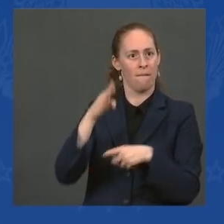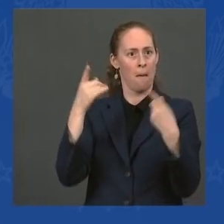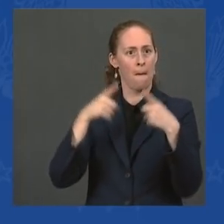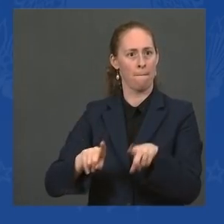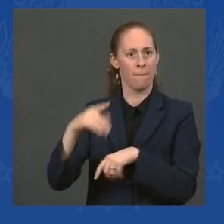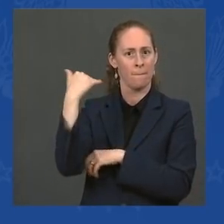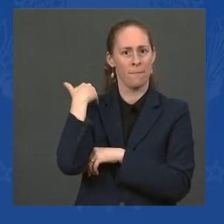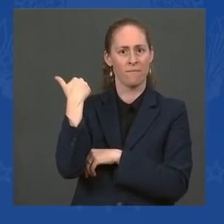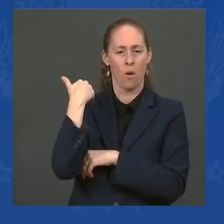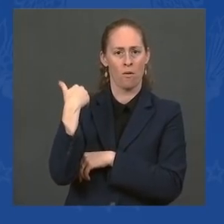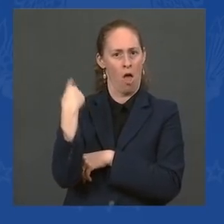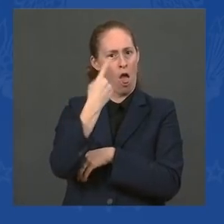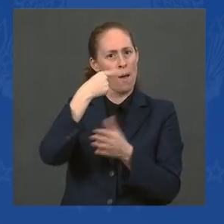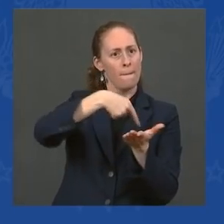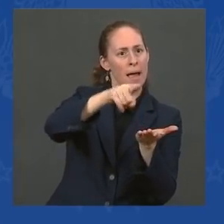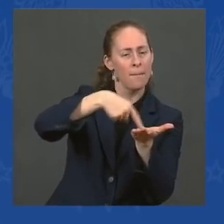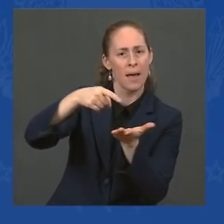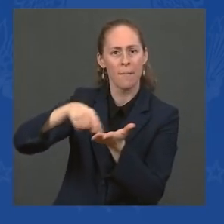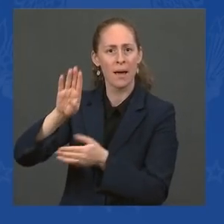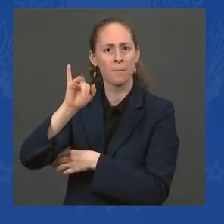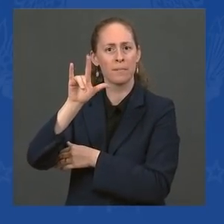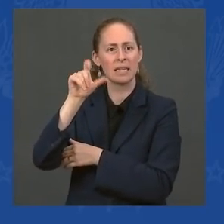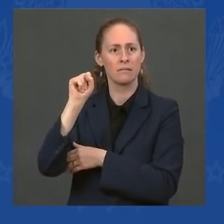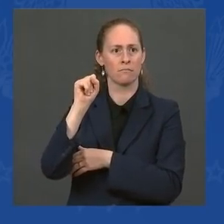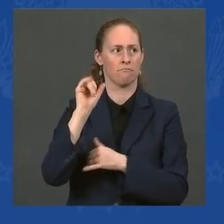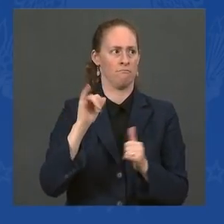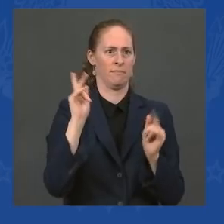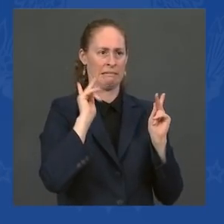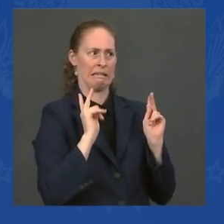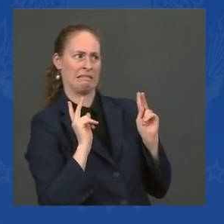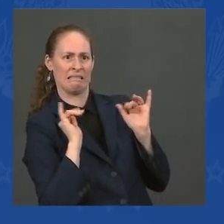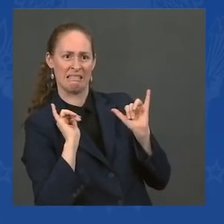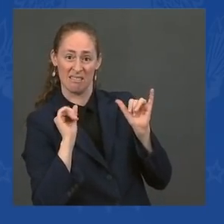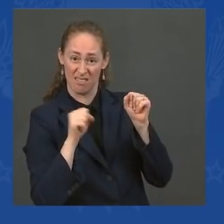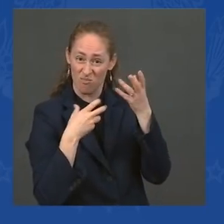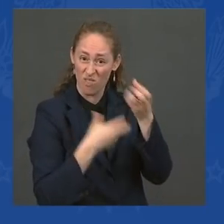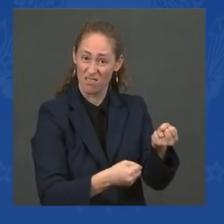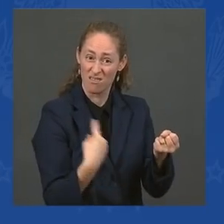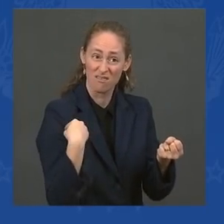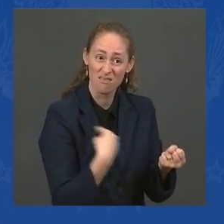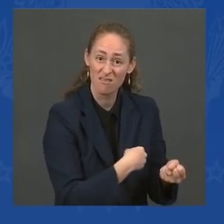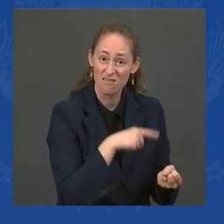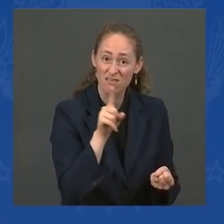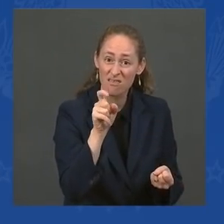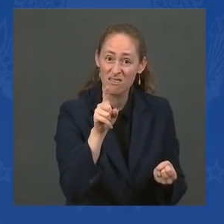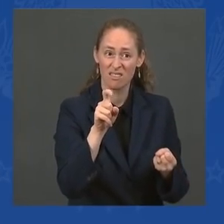the full faith and credit of the United States. Our country would likely face a financial crisis,